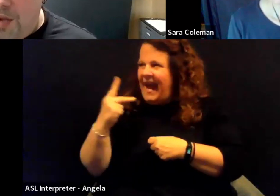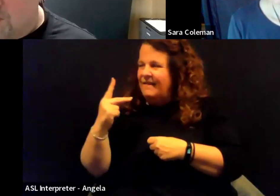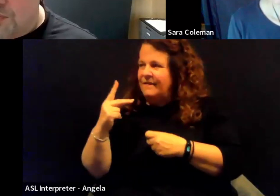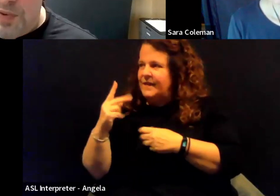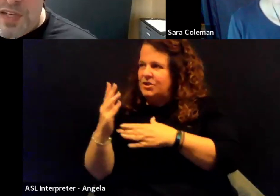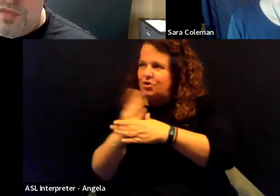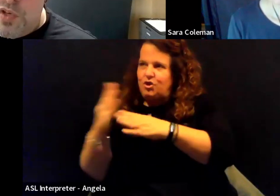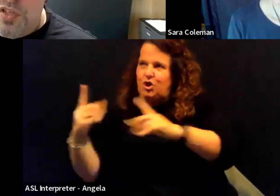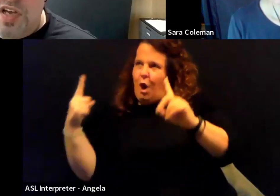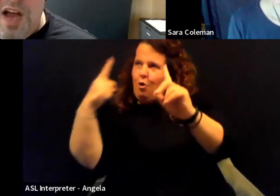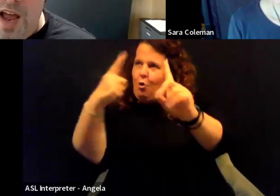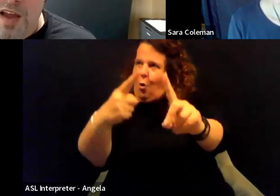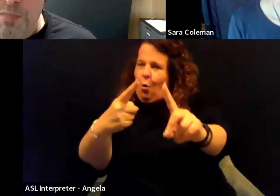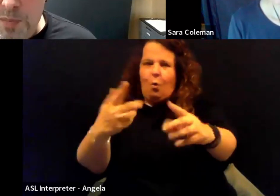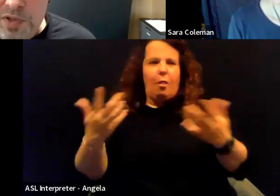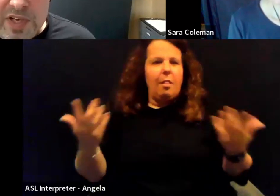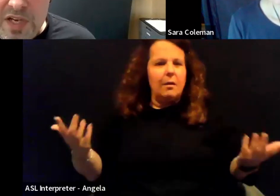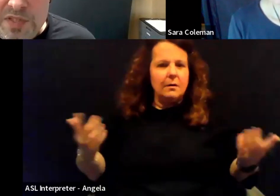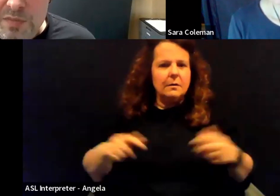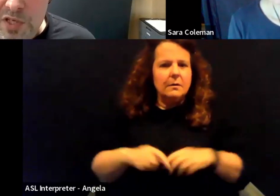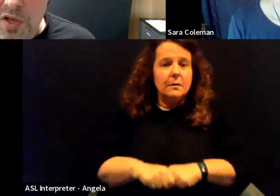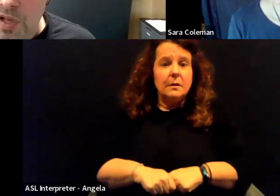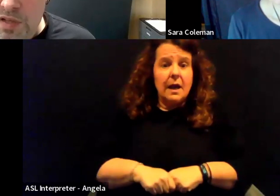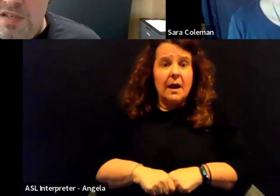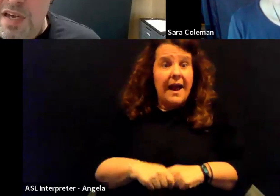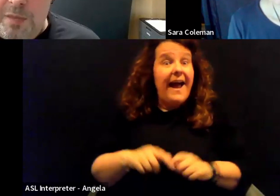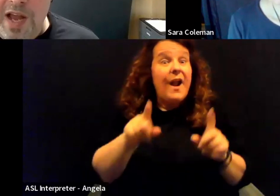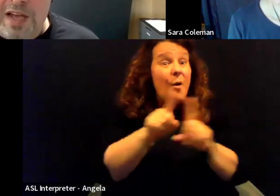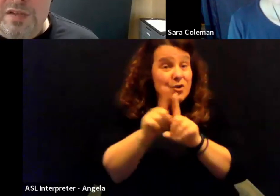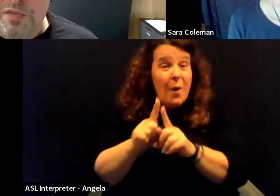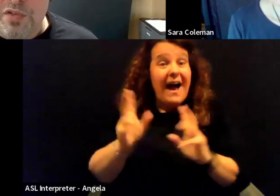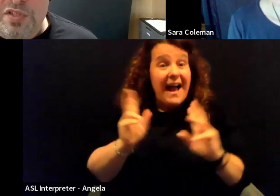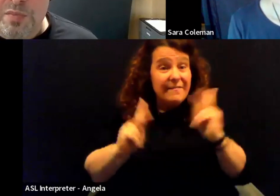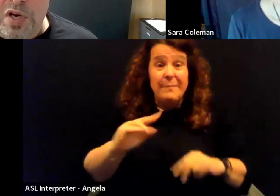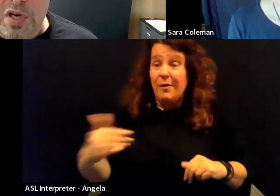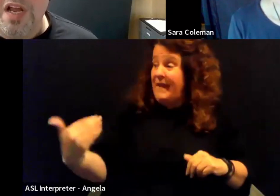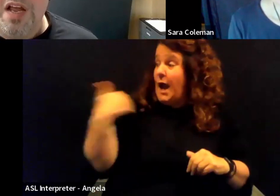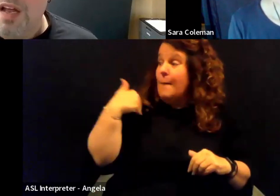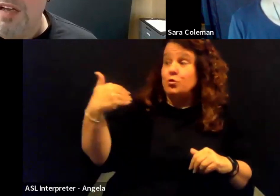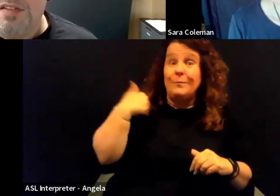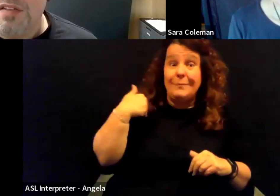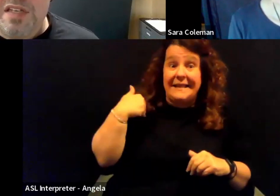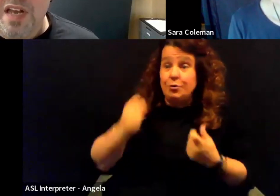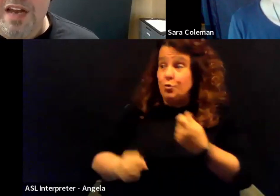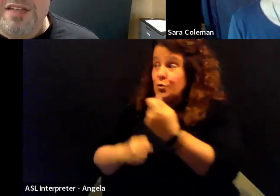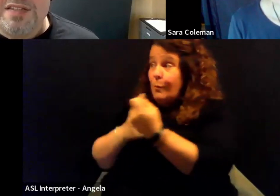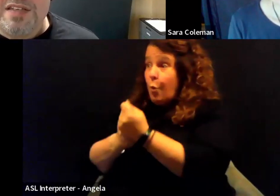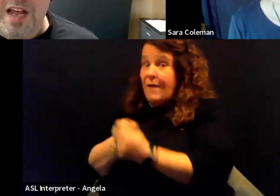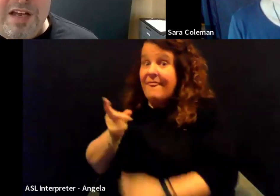I have people that come to me all the time and ask me for support. And it doesn't and it's not It's got nothing